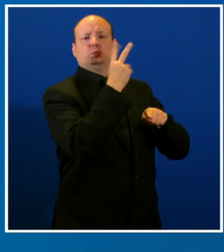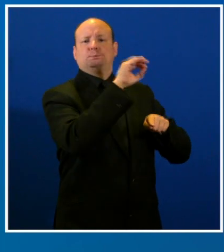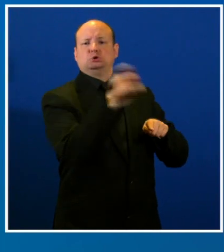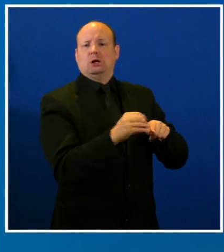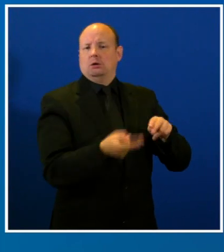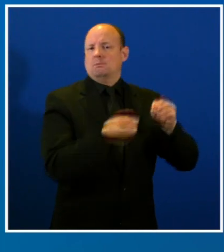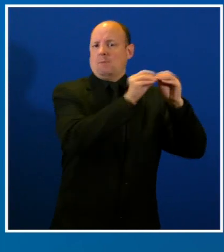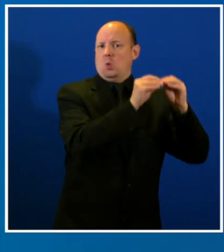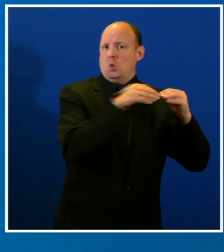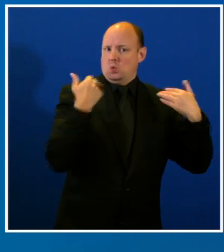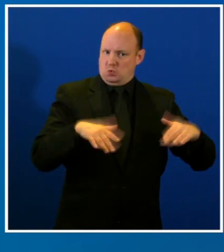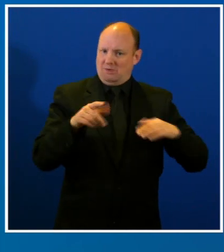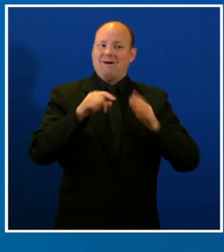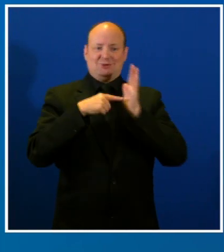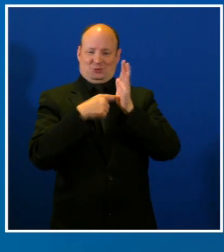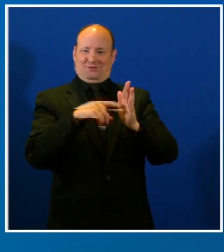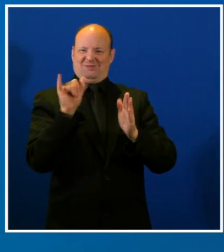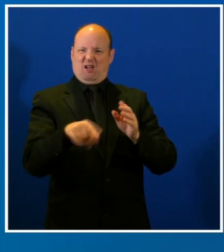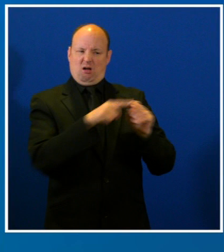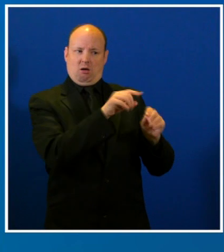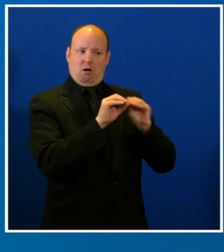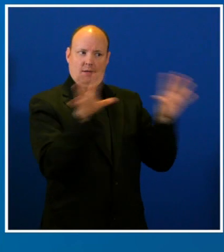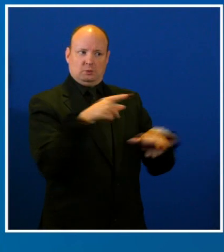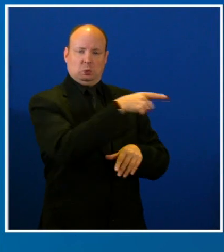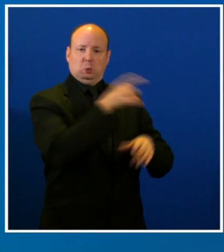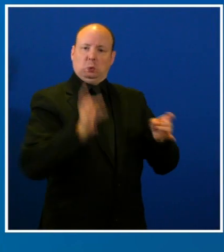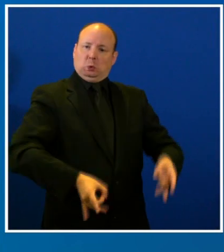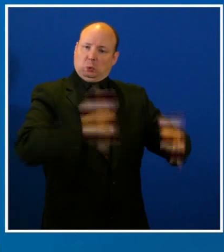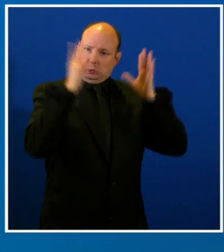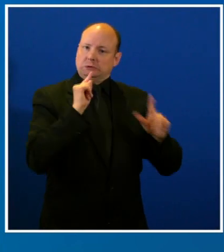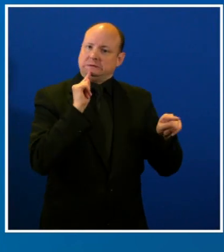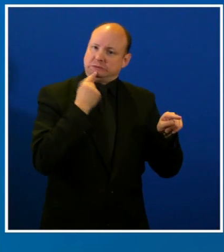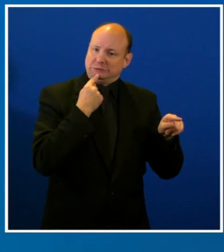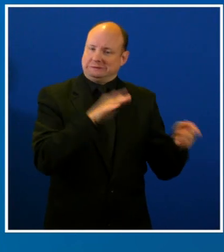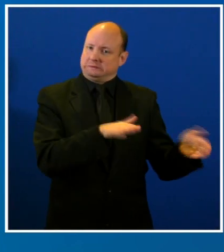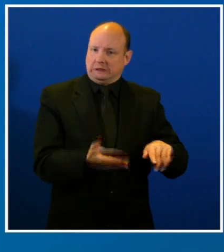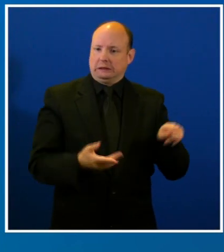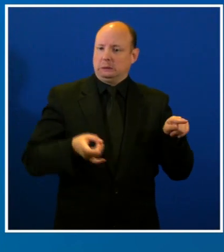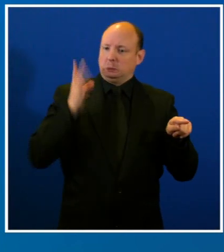As you've probably heard Governor Inslee on Sunday, announced statewide restrictions